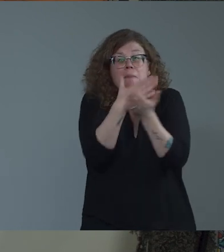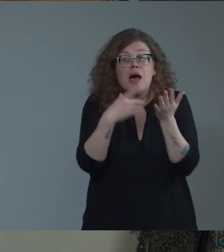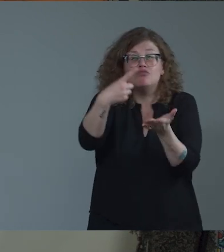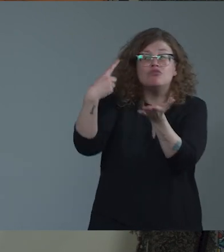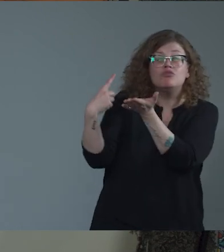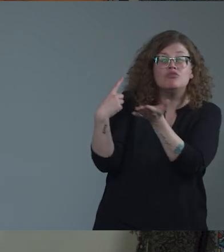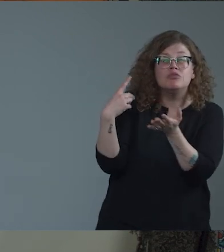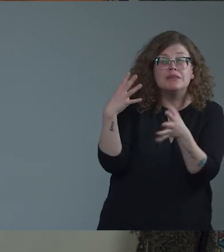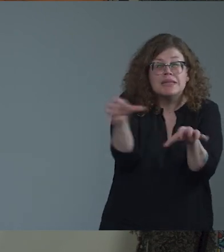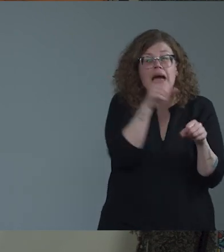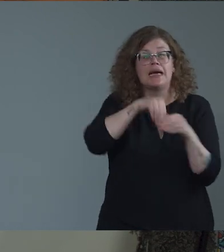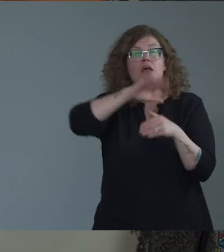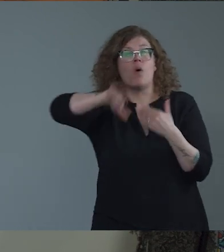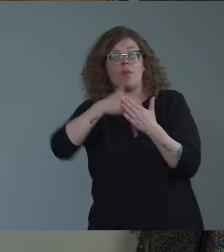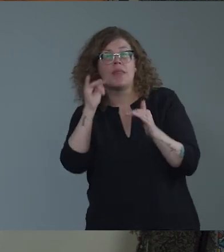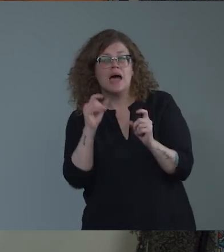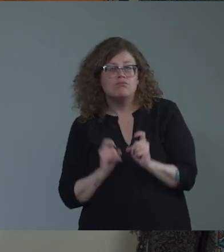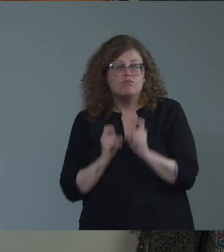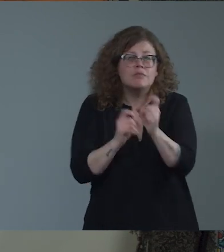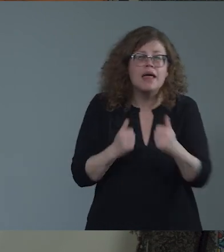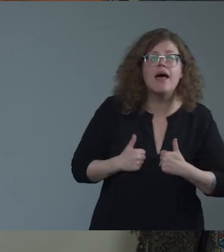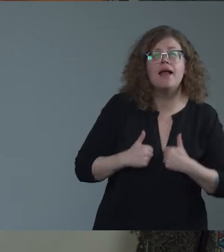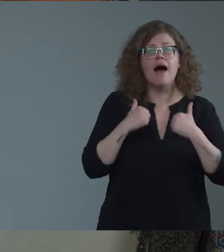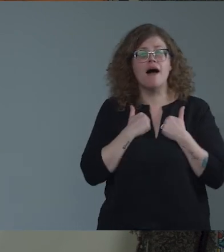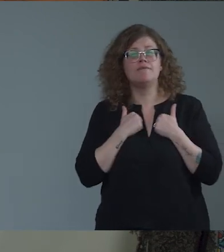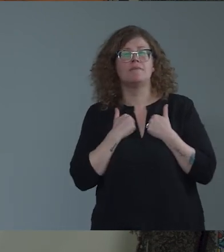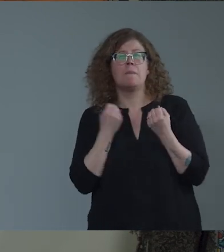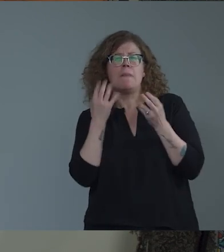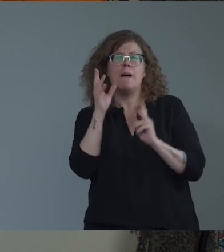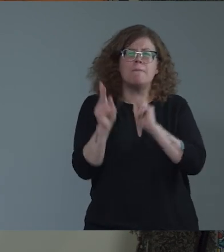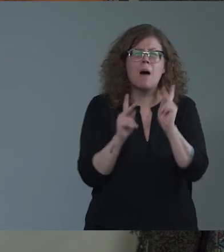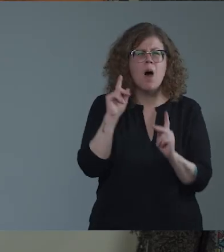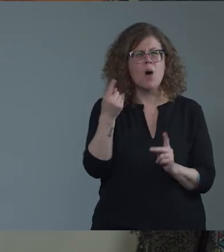that it's it can be a part of storm drain covers. It can be part of, you know, driving,